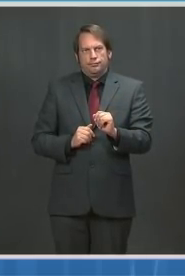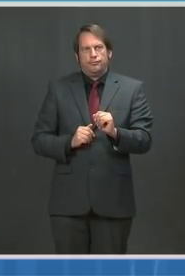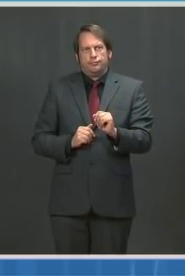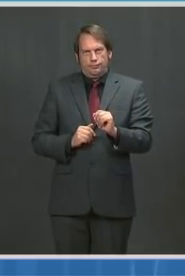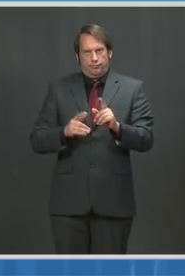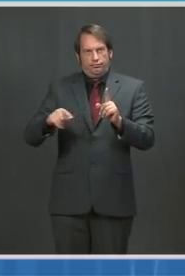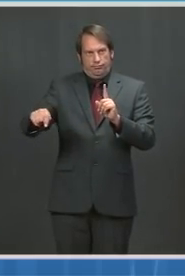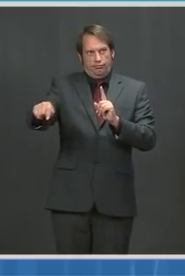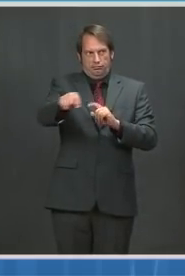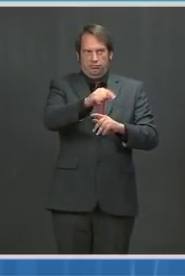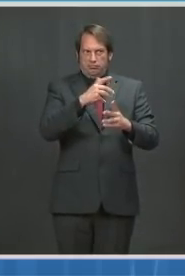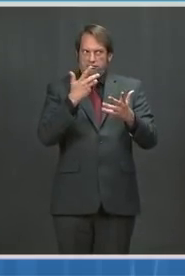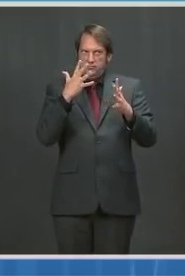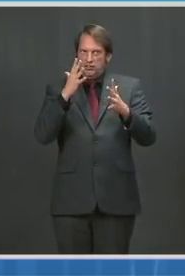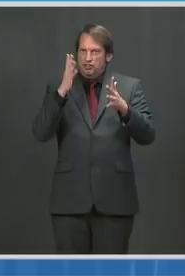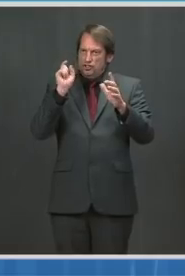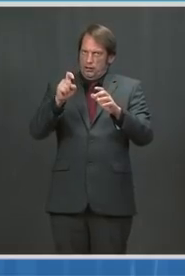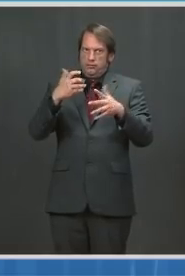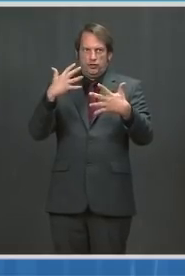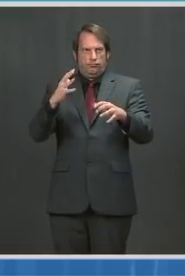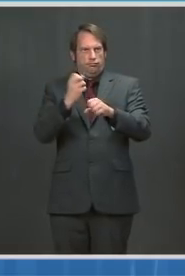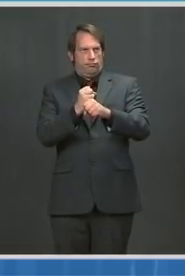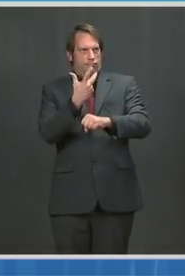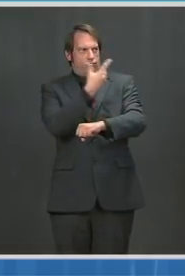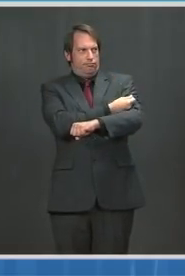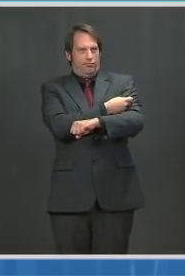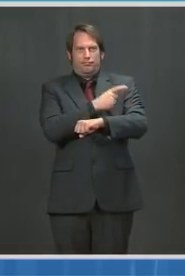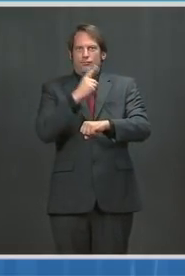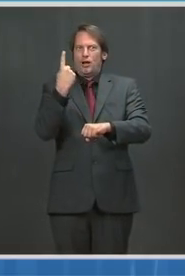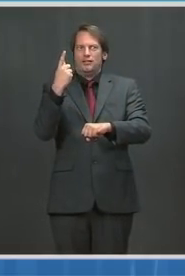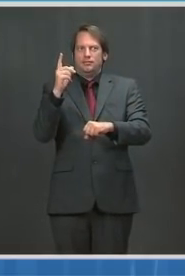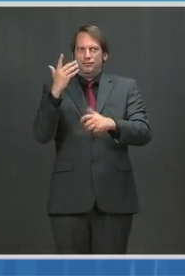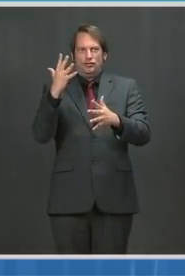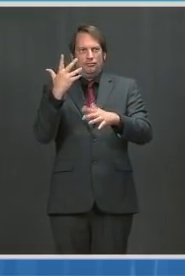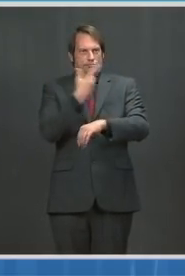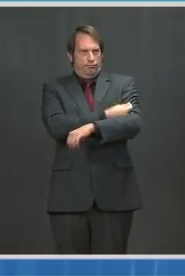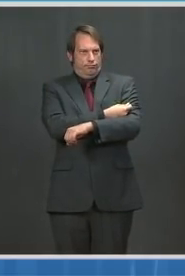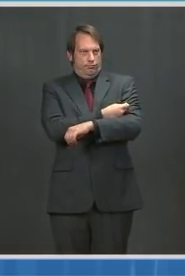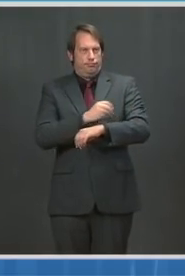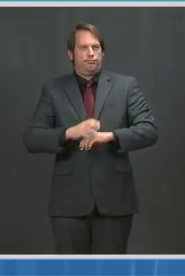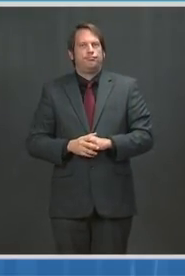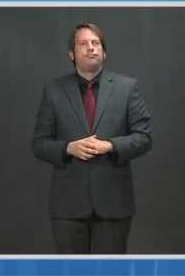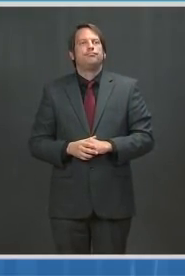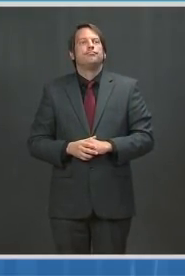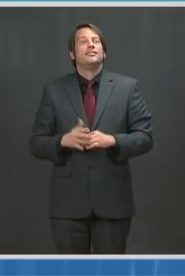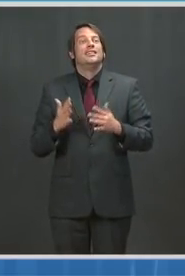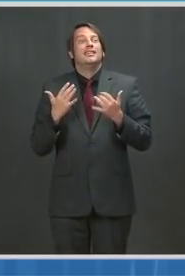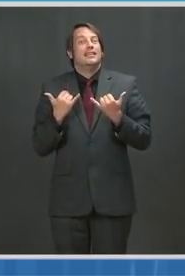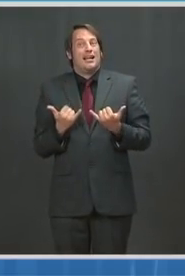And today, the Department of Education released the latest round of data from its own ongoing survey